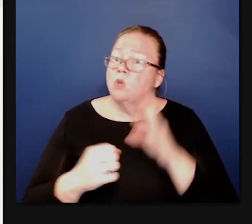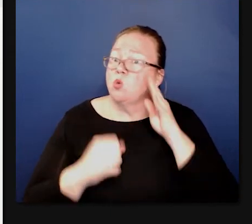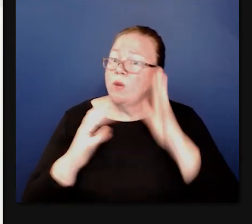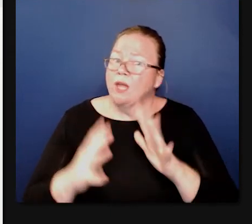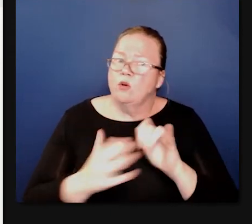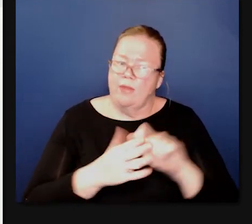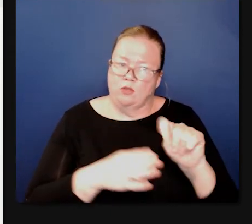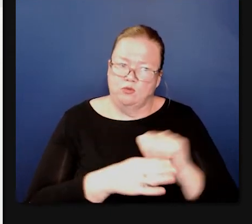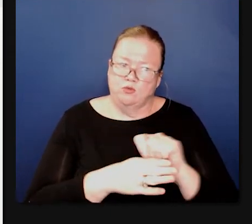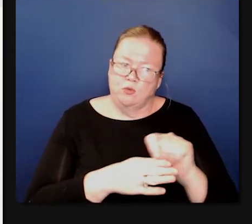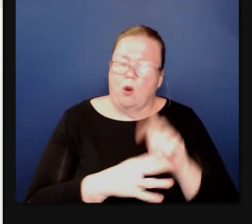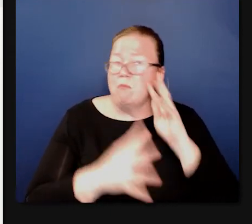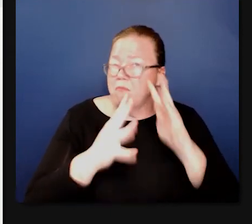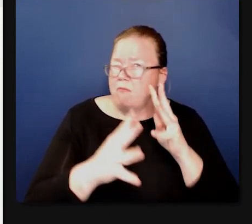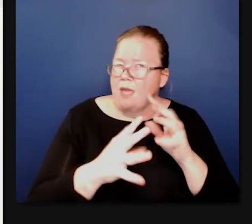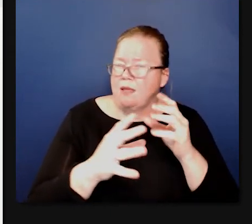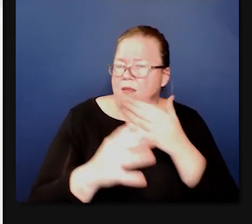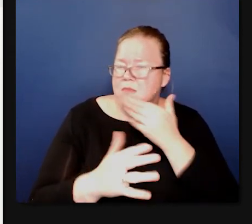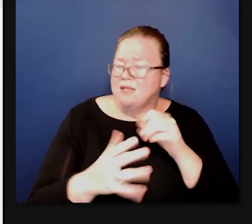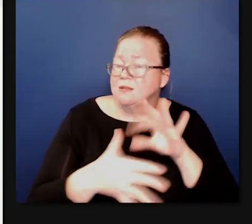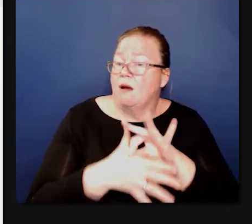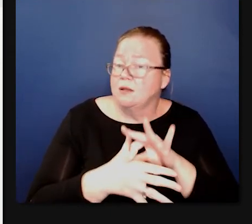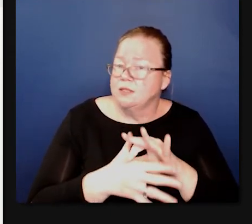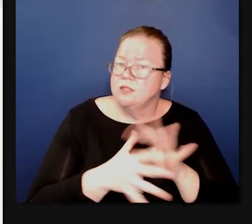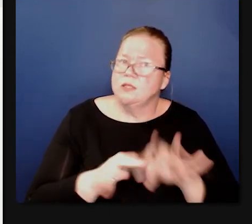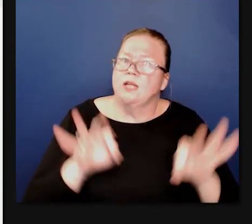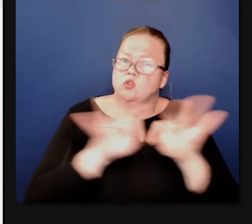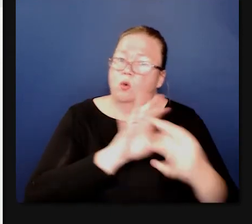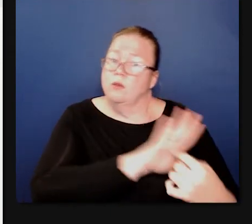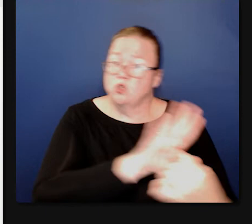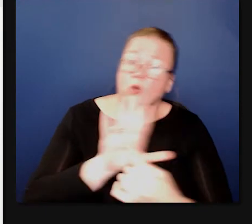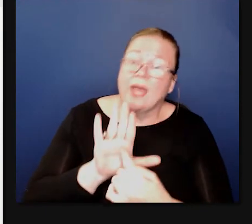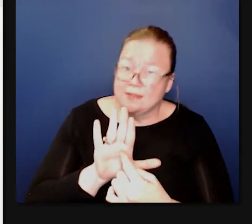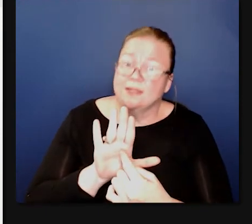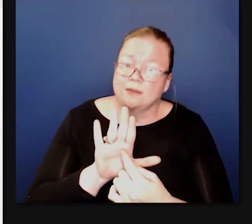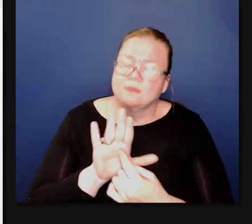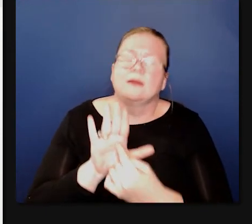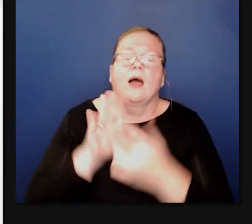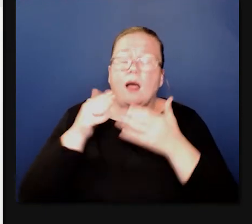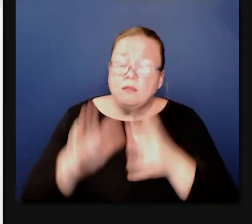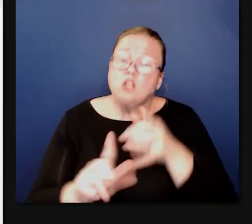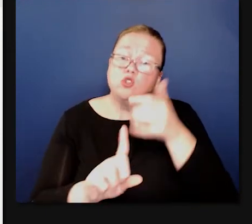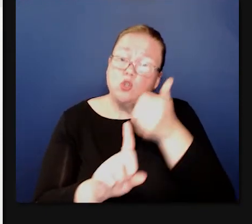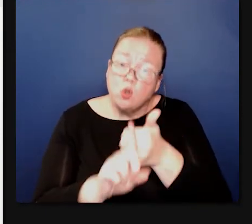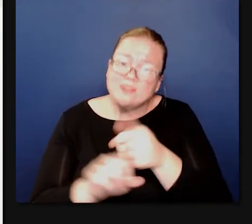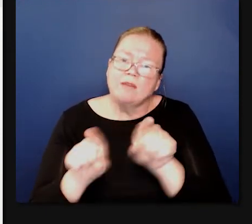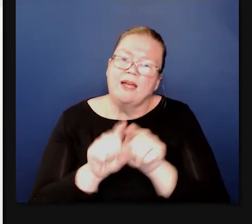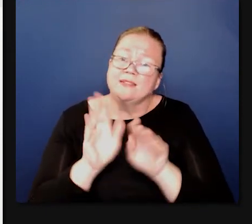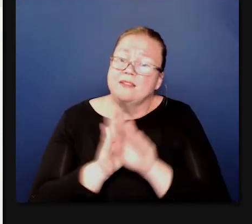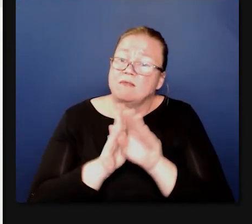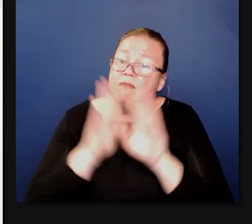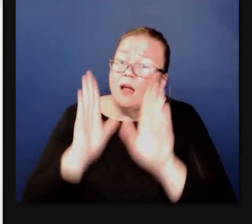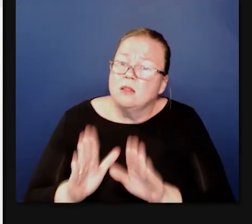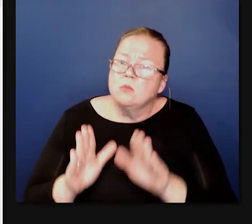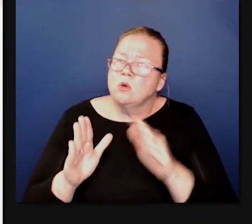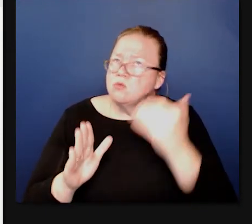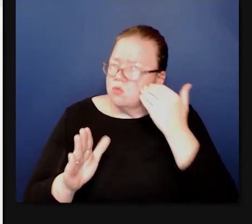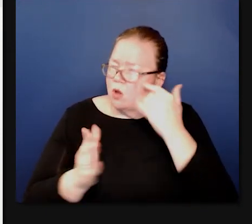that have trained the best content or content that's worth showcasing. All of this allows you as the developer, to figure out what you can do